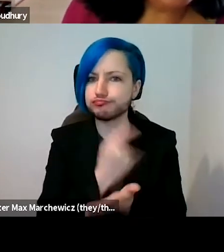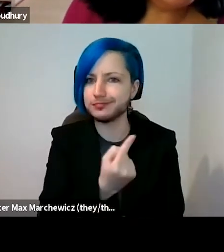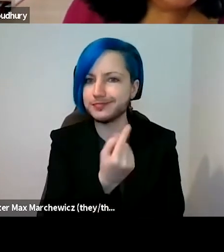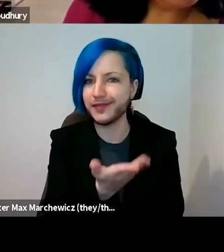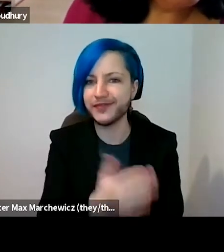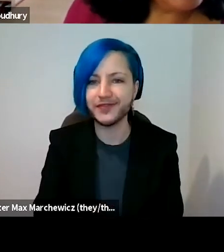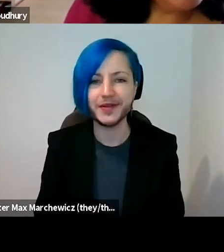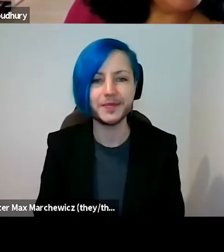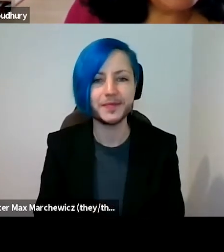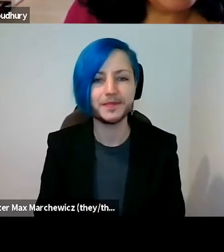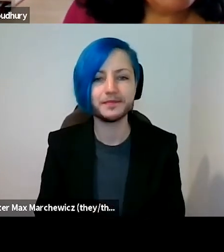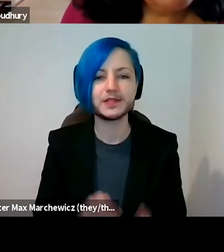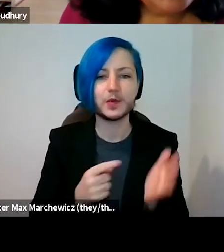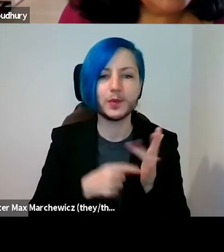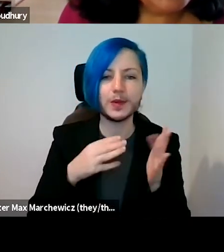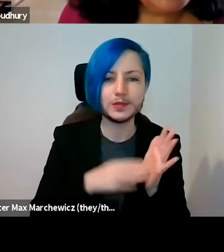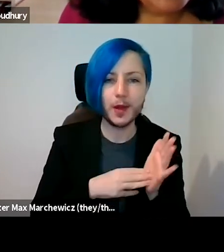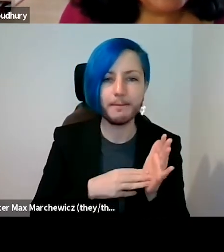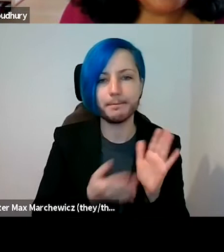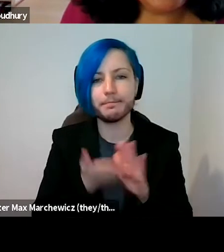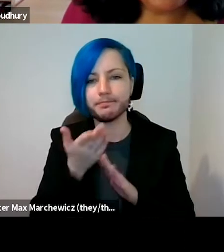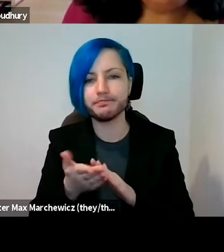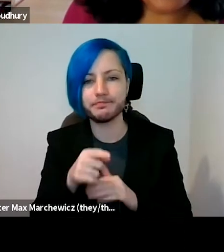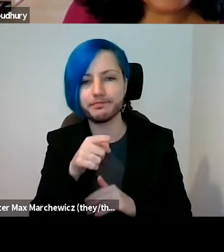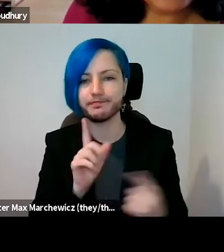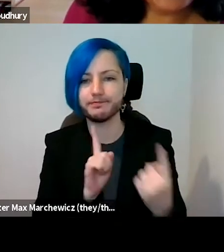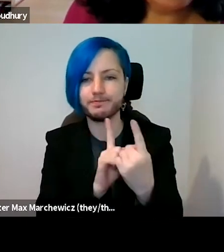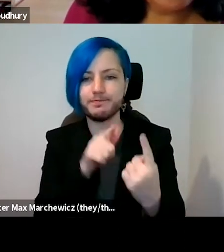and Tom, I think, has gone to meet this person.